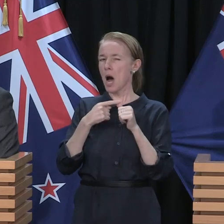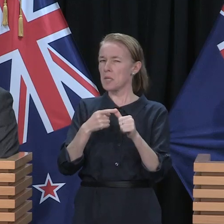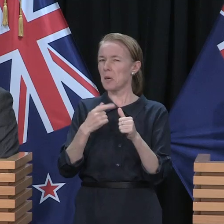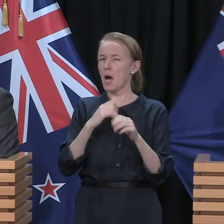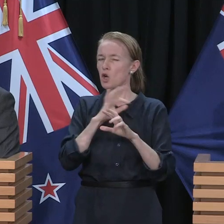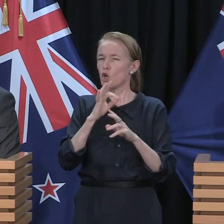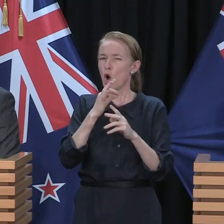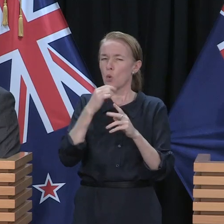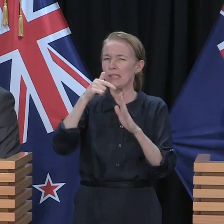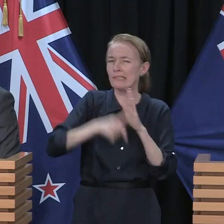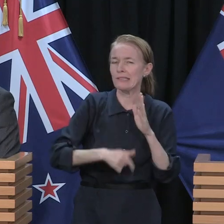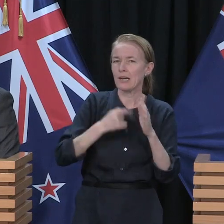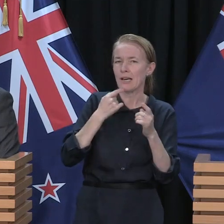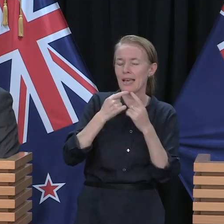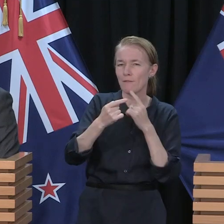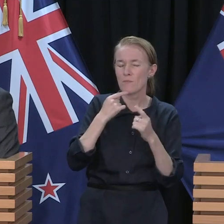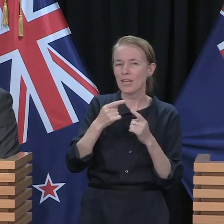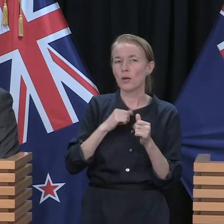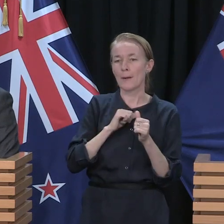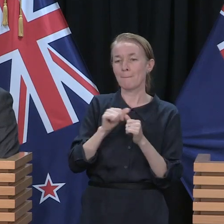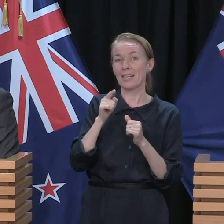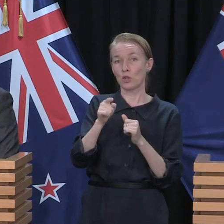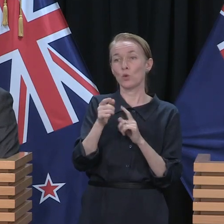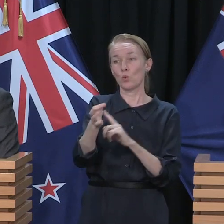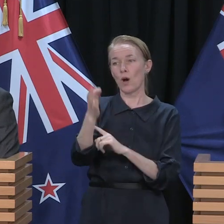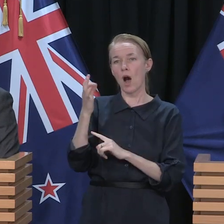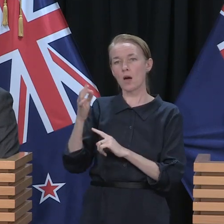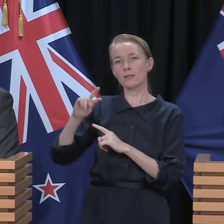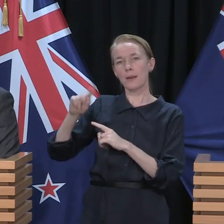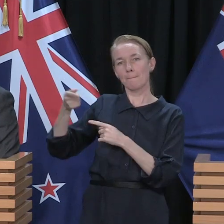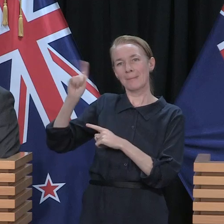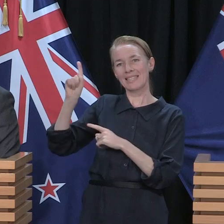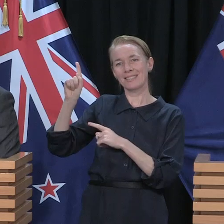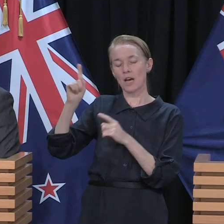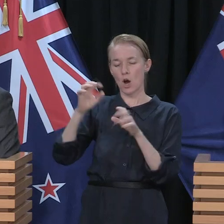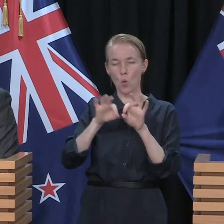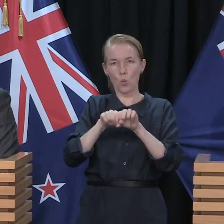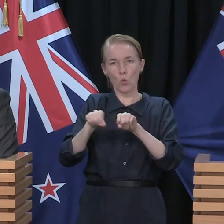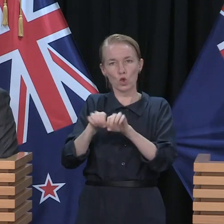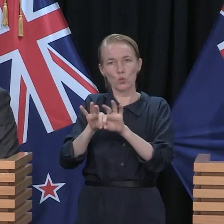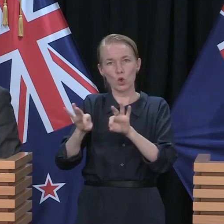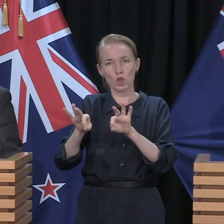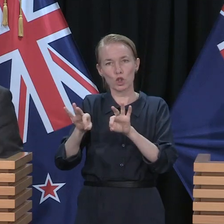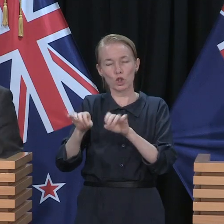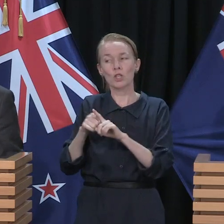responsibility largely falls to Dr Woods. That is a question you may wish to